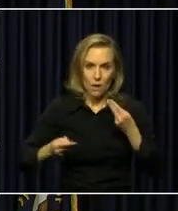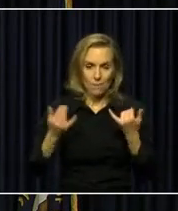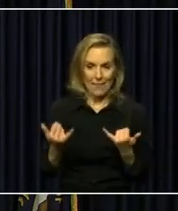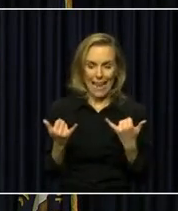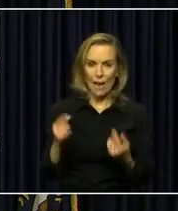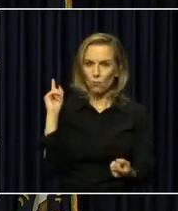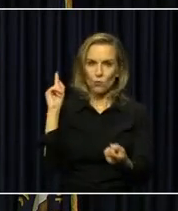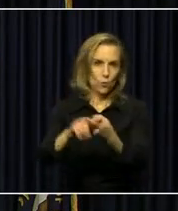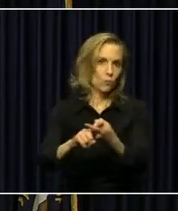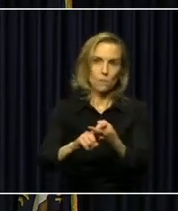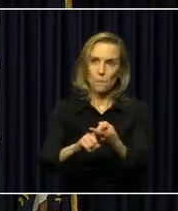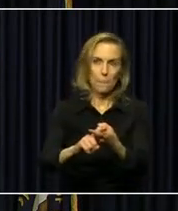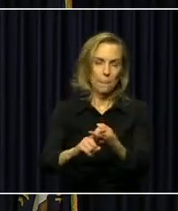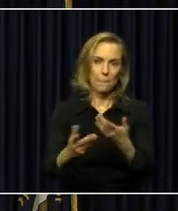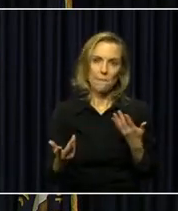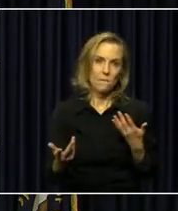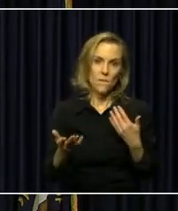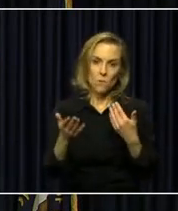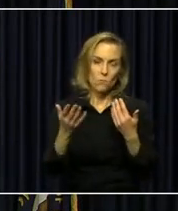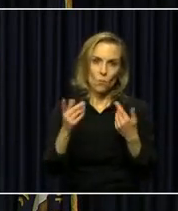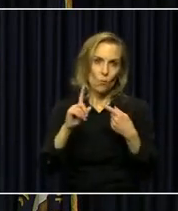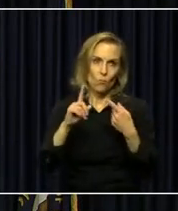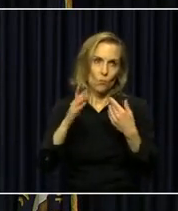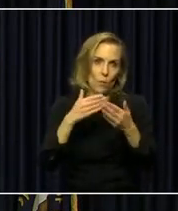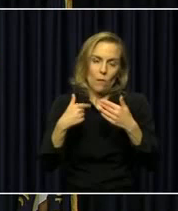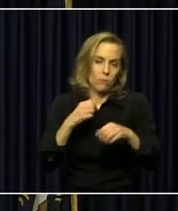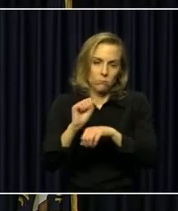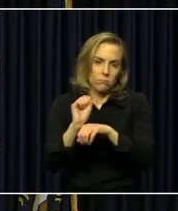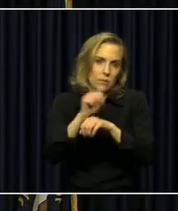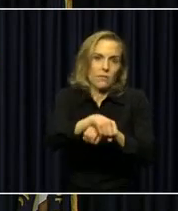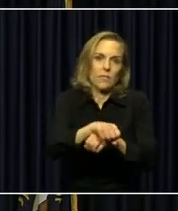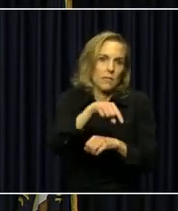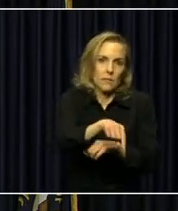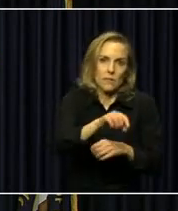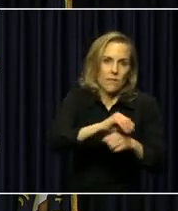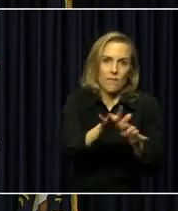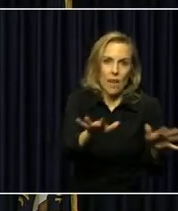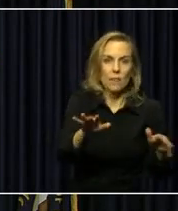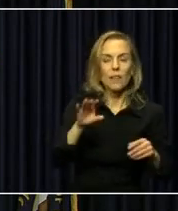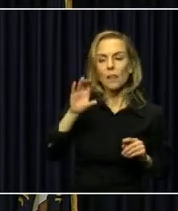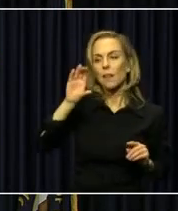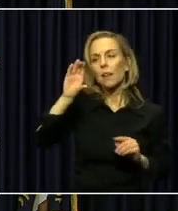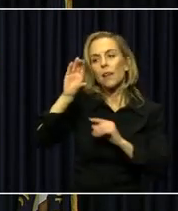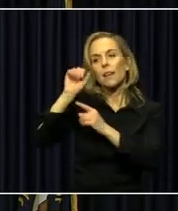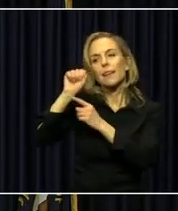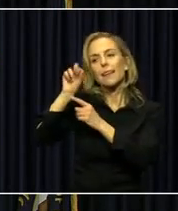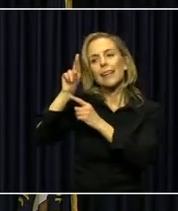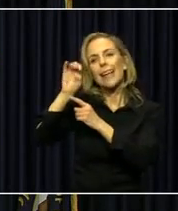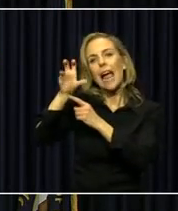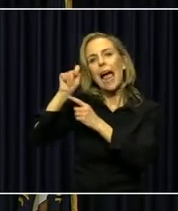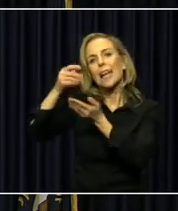BE EASY AND WE'RE GOING TO HAVE TO BE STRONG ENOUGH, SO LET'S MAKE SURE THAT WE DO THIS AND WE